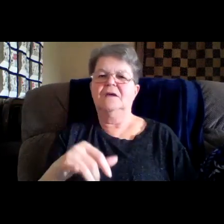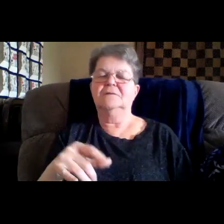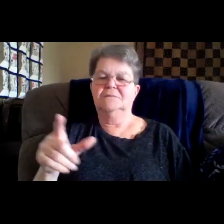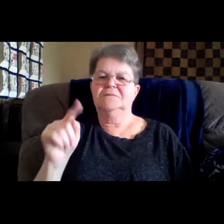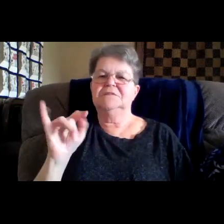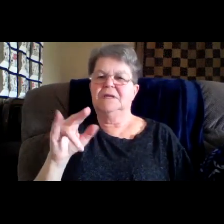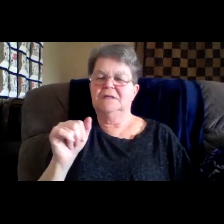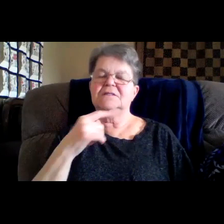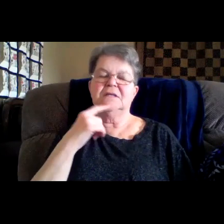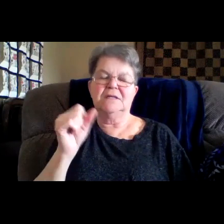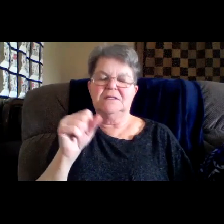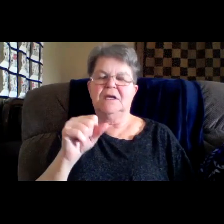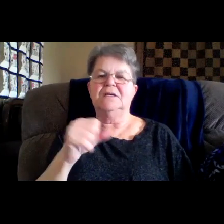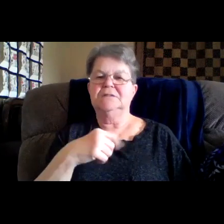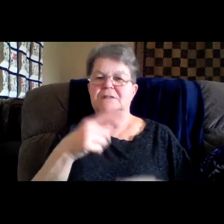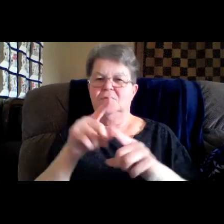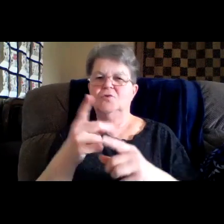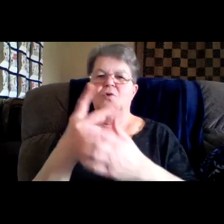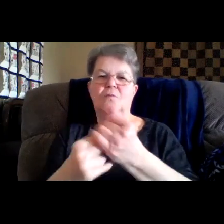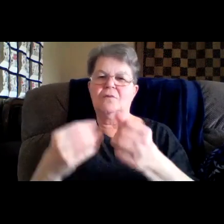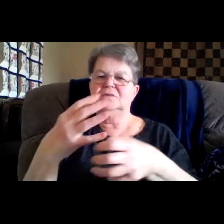I think, you both summarized it beautifully,